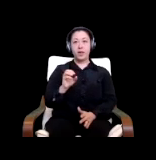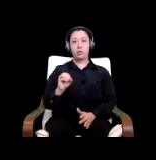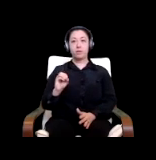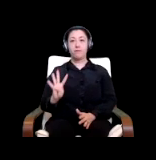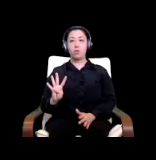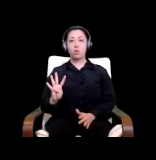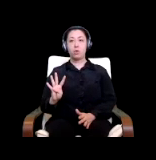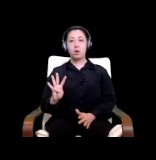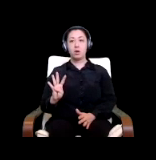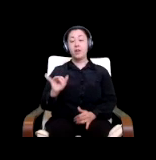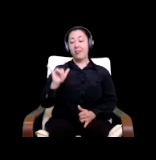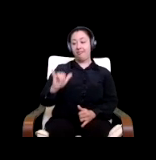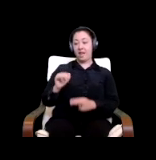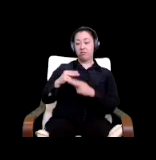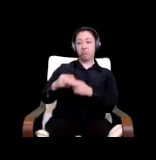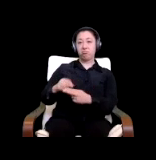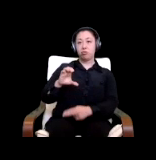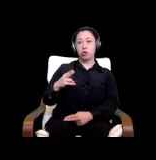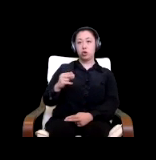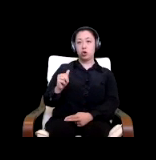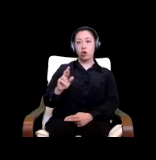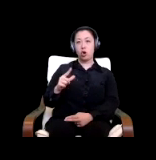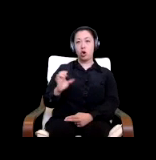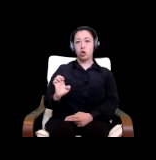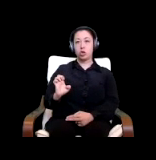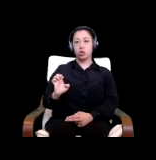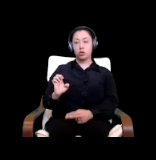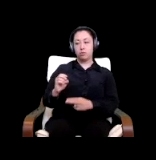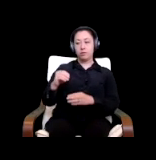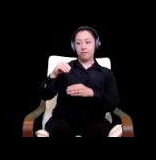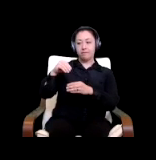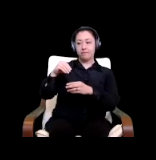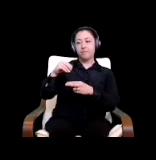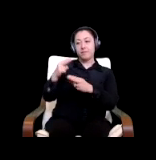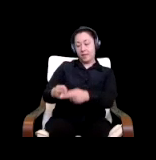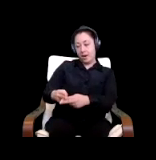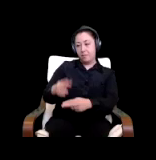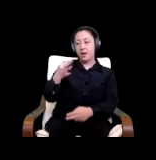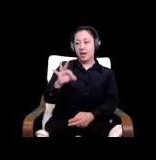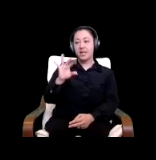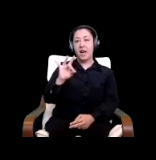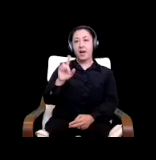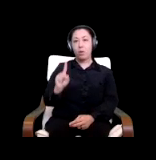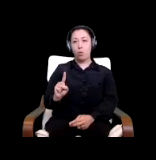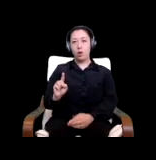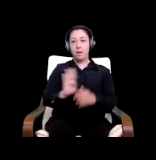was coined in 1981 based on what the most common characteristics of the syndrome were